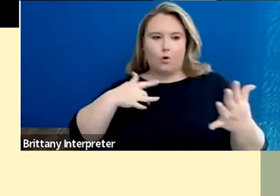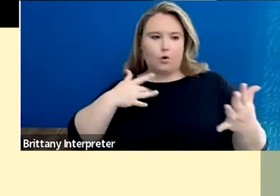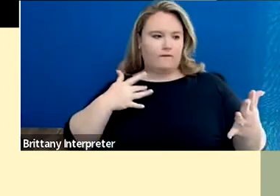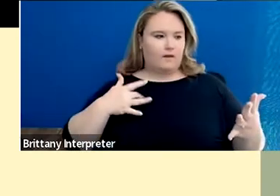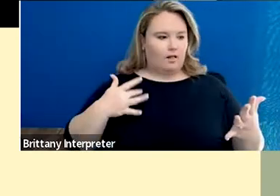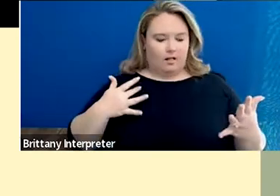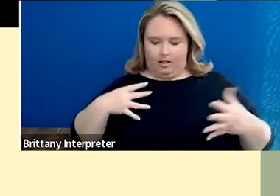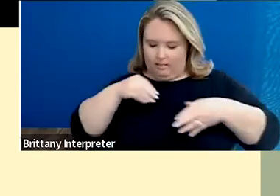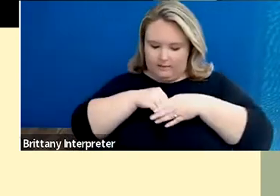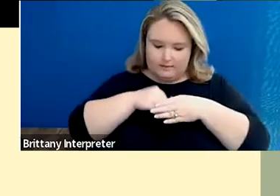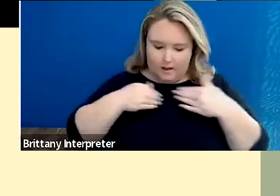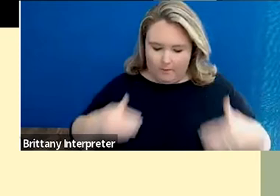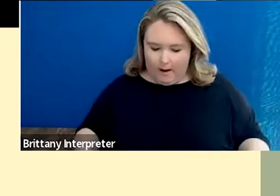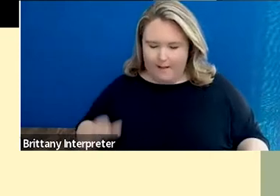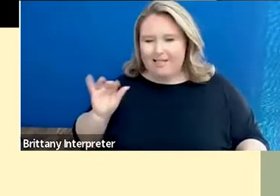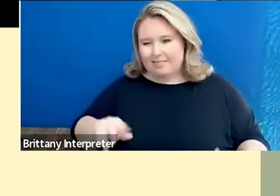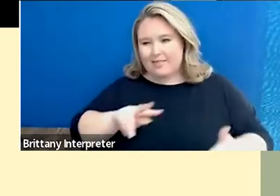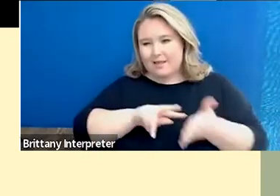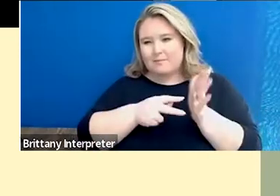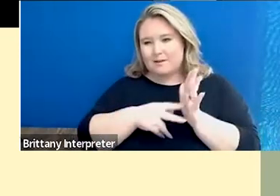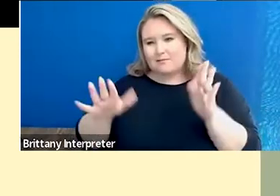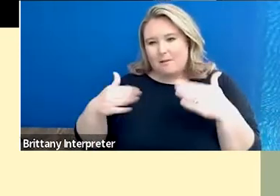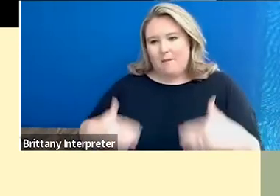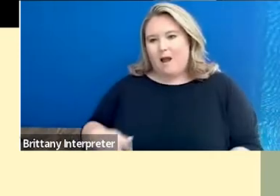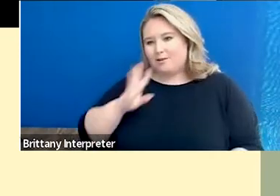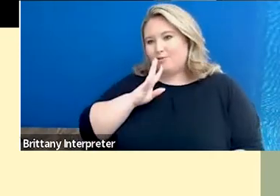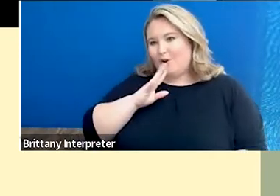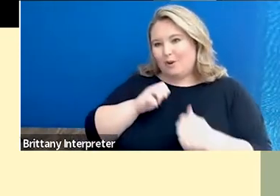that's your body talking to you so be gentle with yourself.